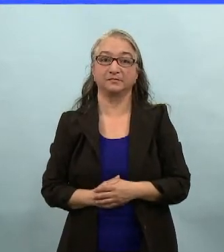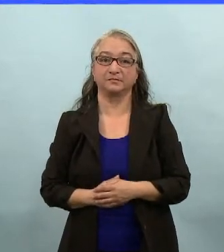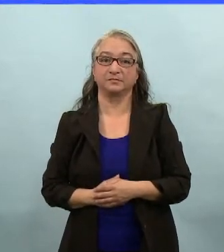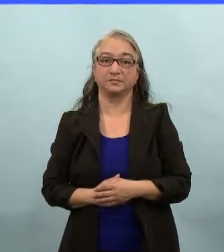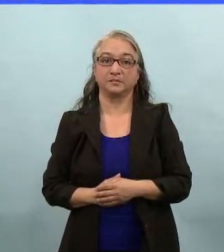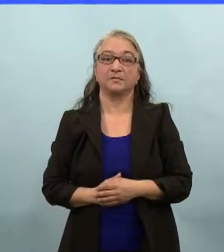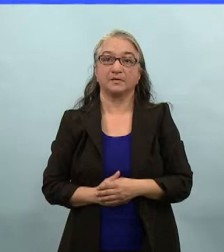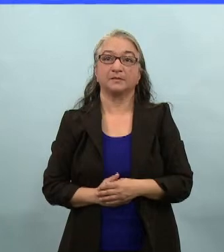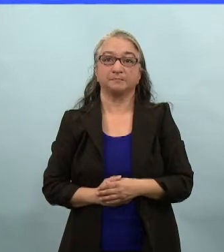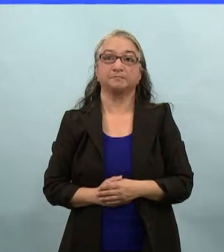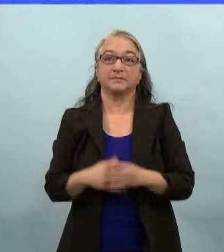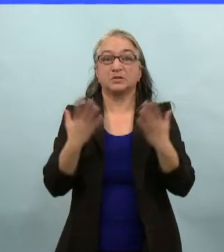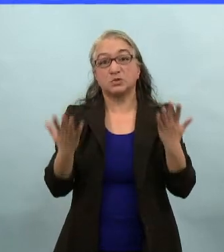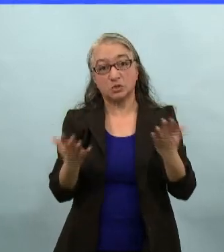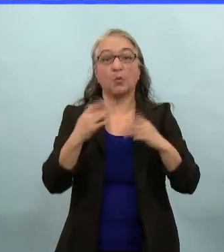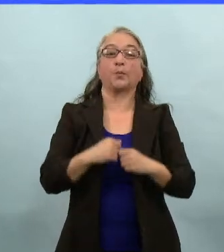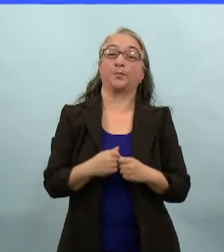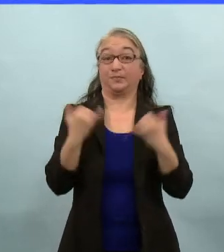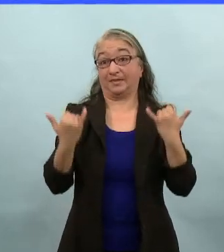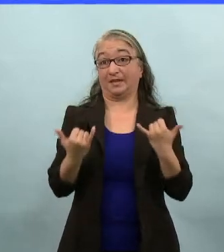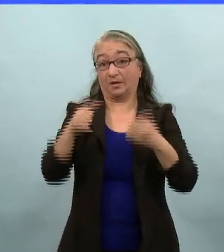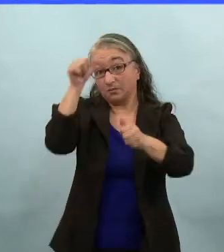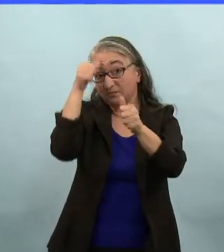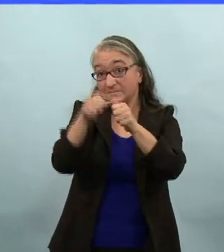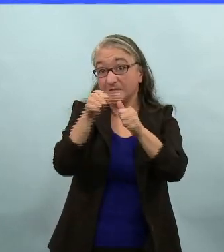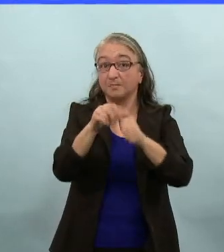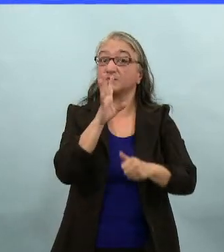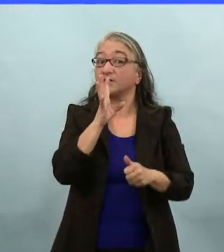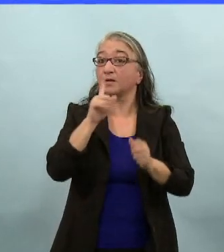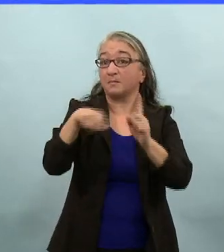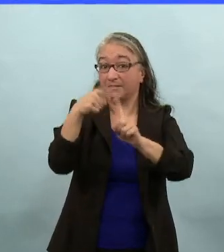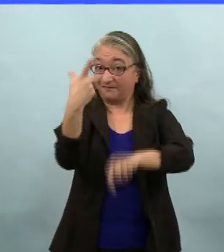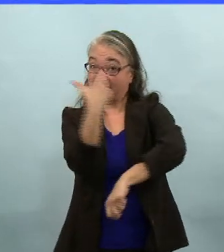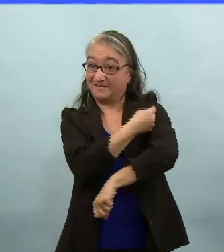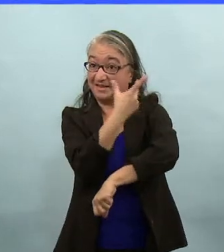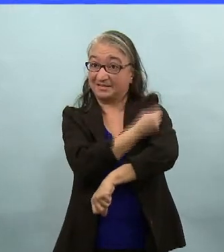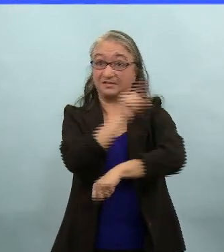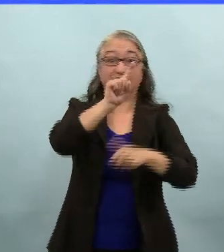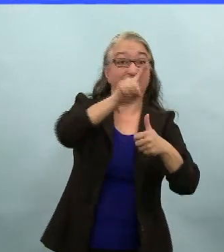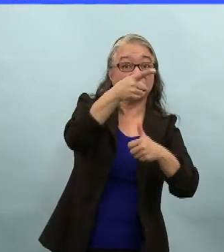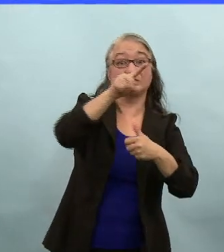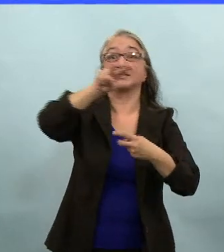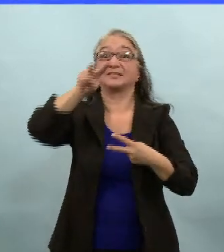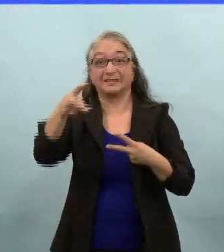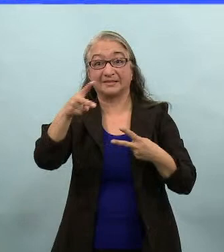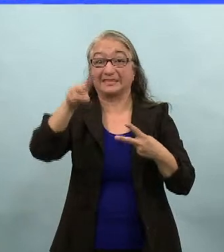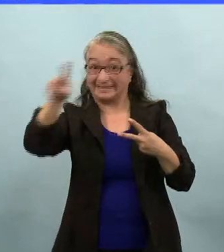timing between dose one and dose two in the context of the spread of omicron the national